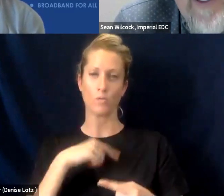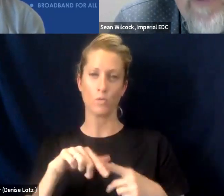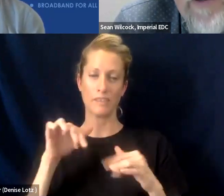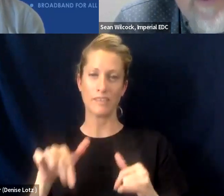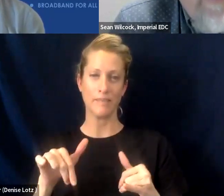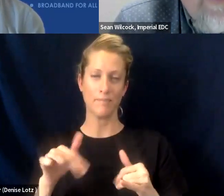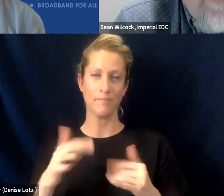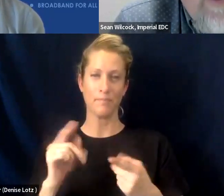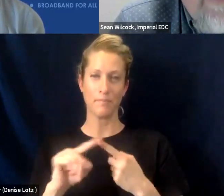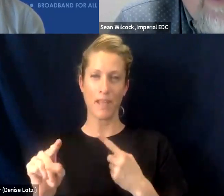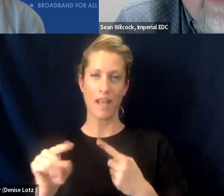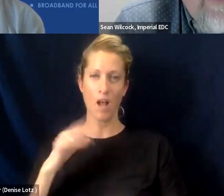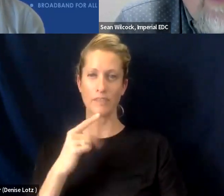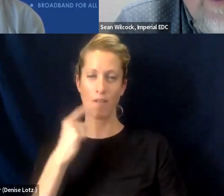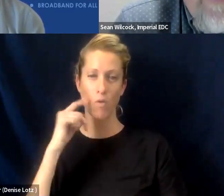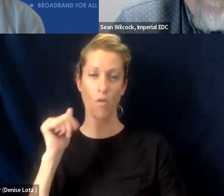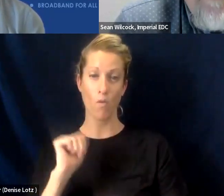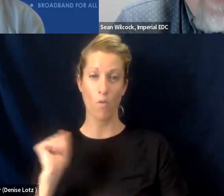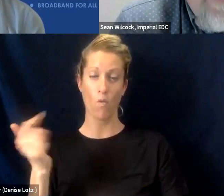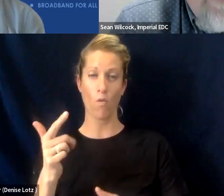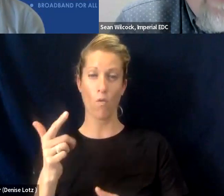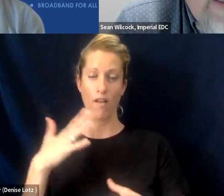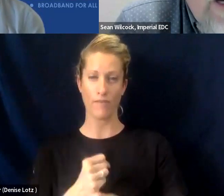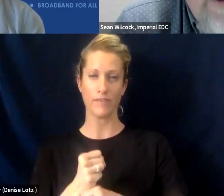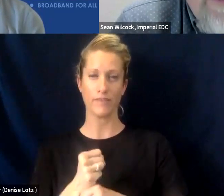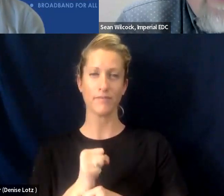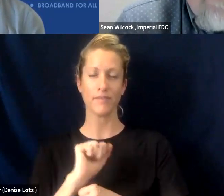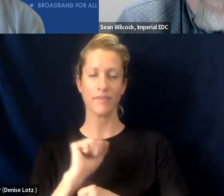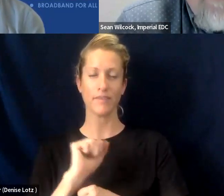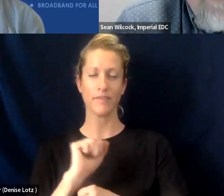I will say with all confidence, the other counties may challenge this statement, but